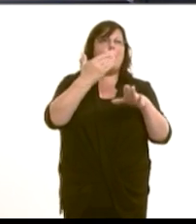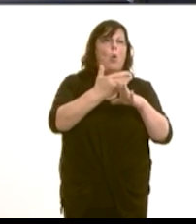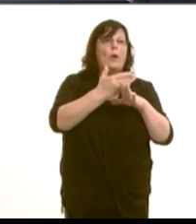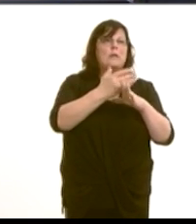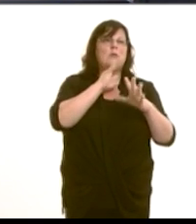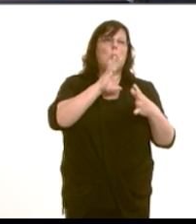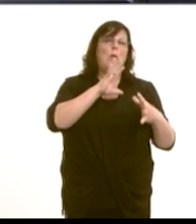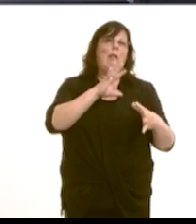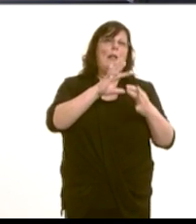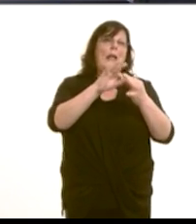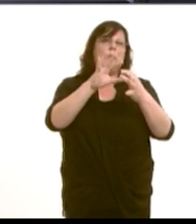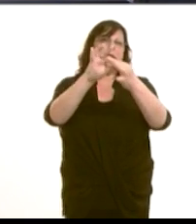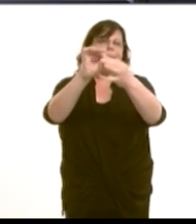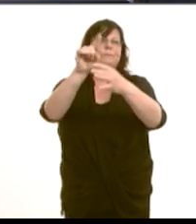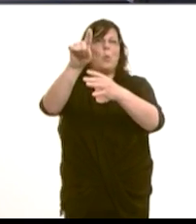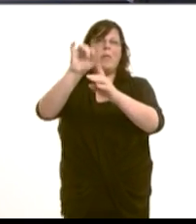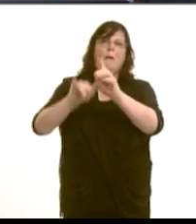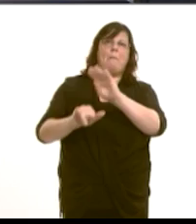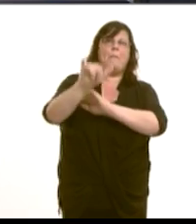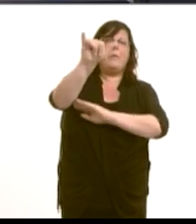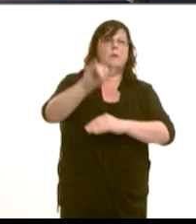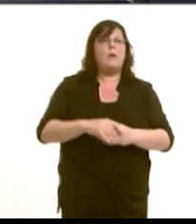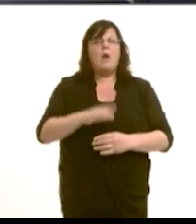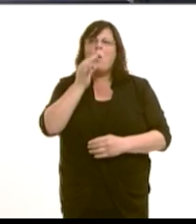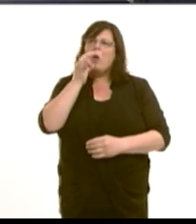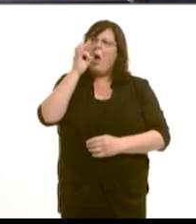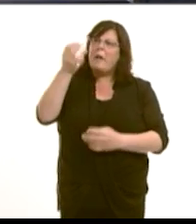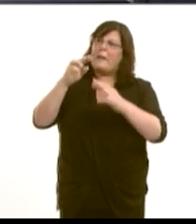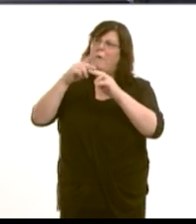Can the First Minister assure the workforce and their families that this Government will